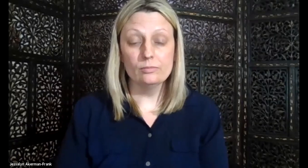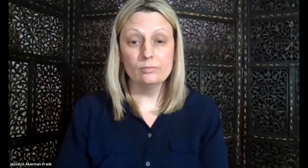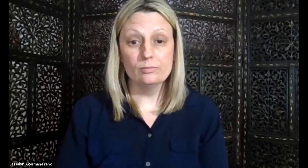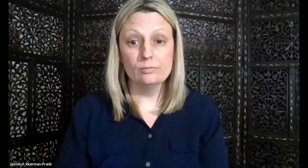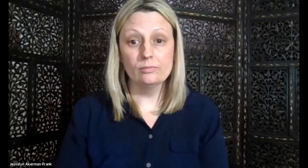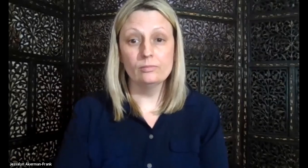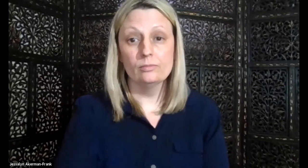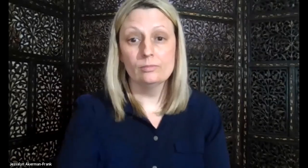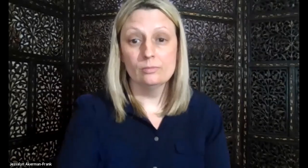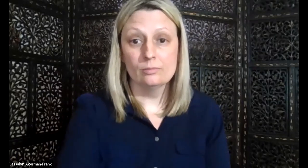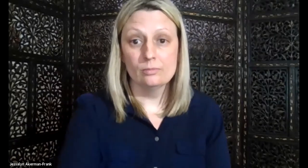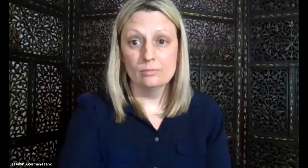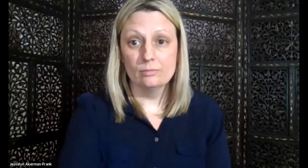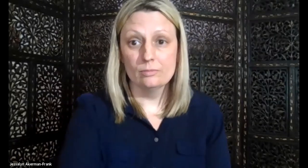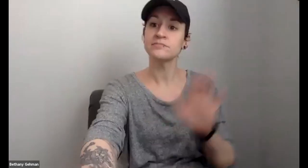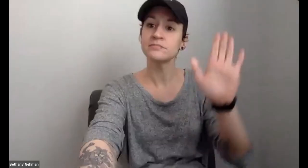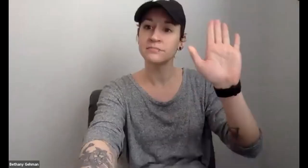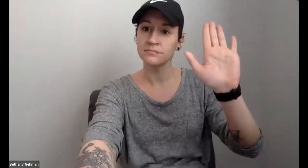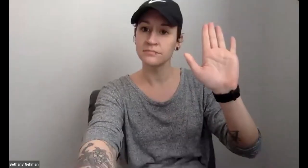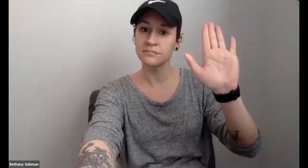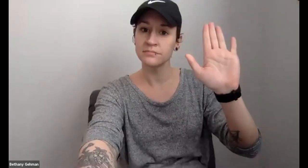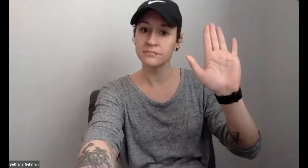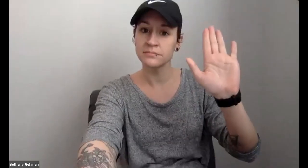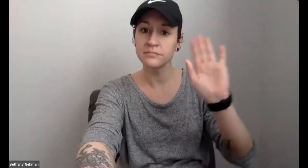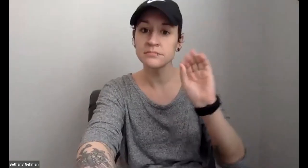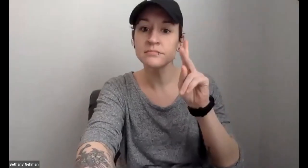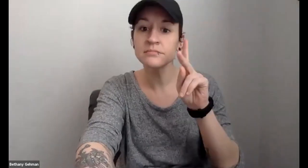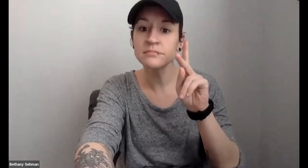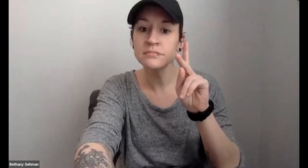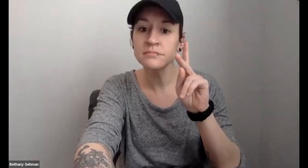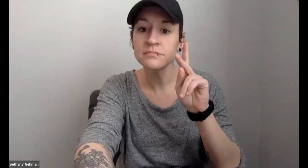full-time, part,-time, you're a snowbird, if you're retired, doesn't matter.